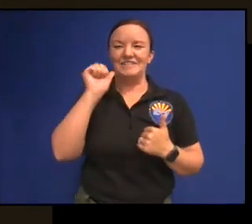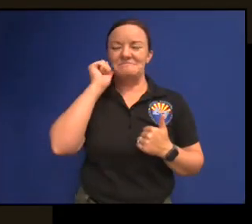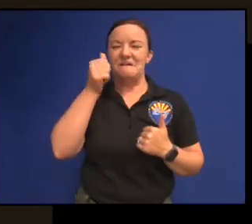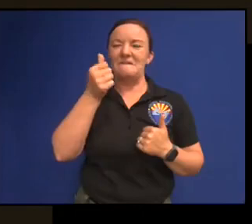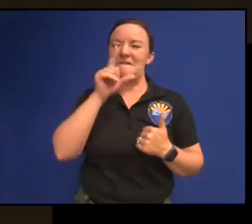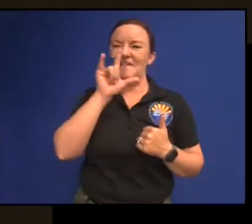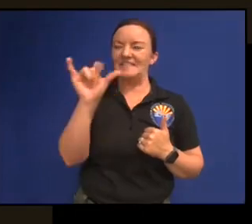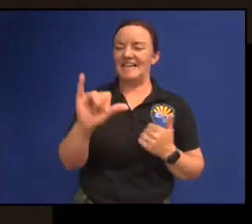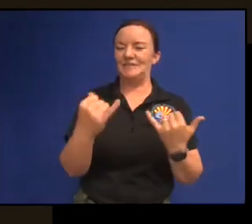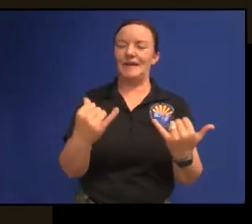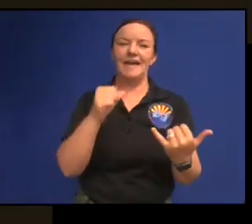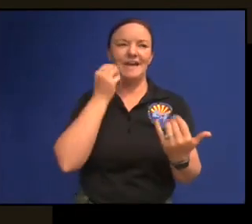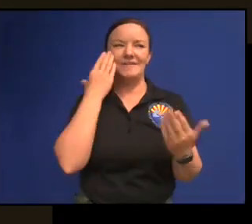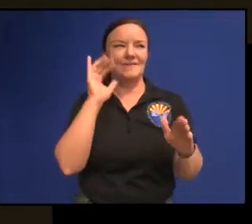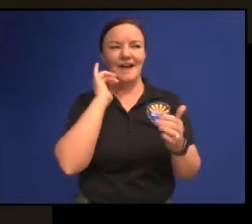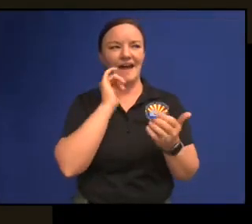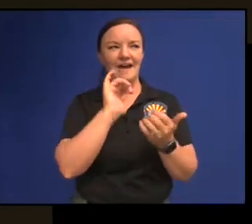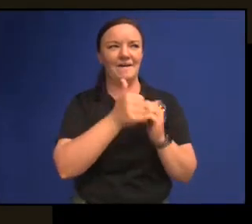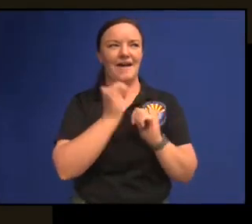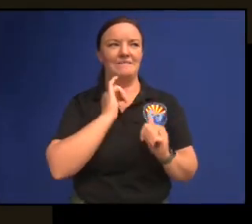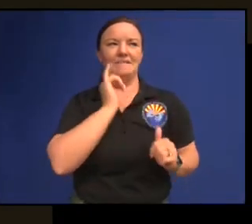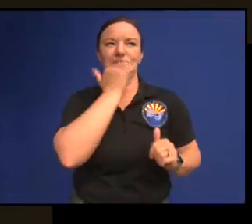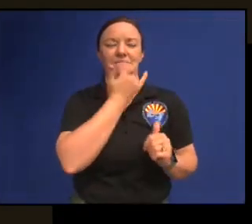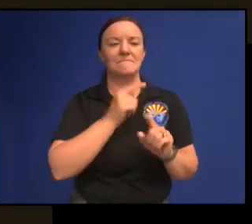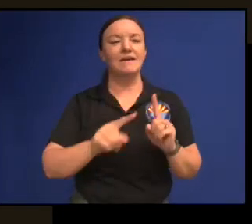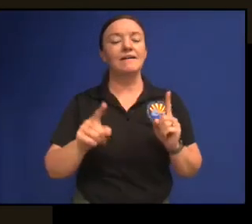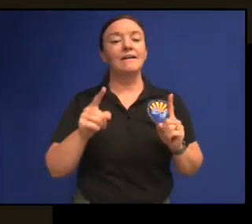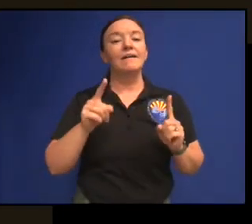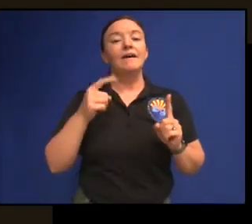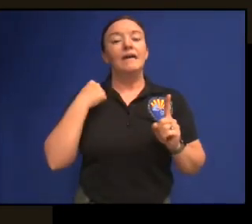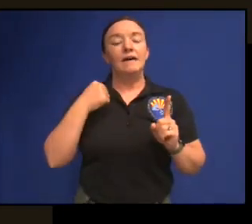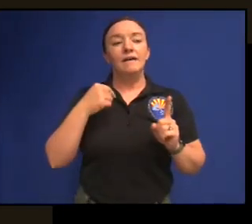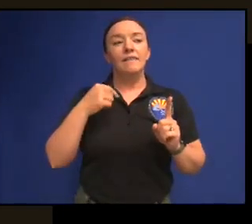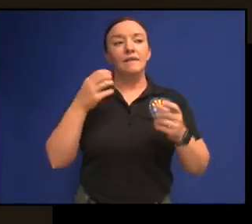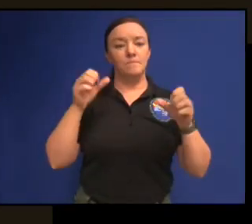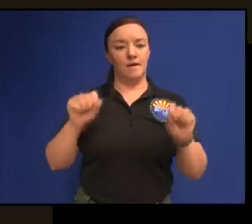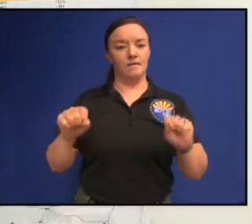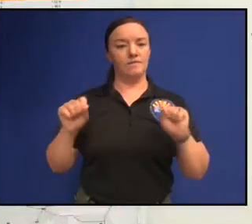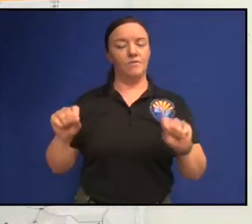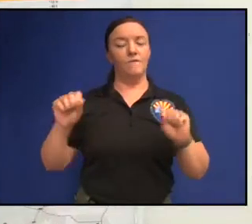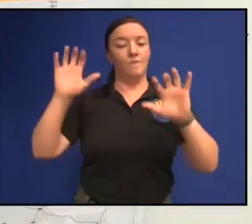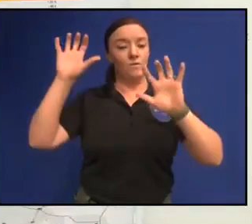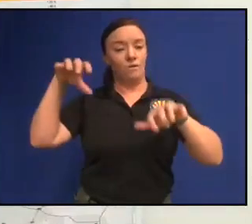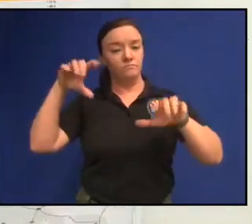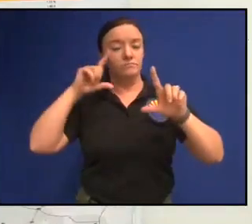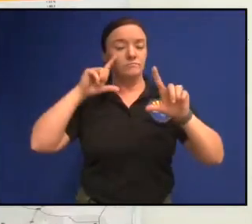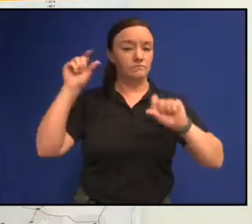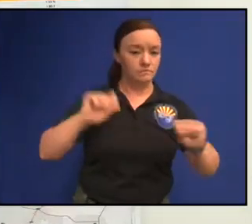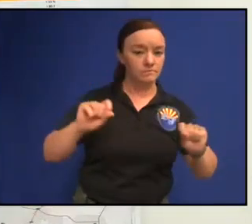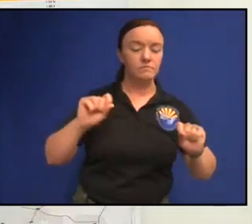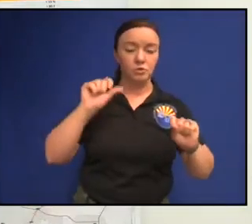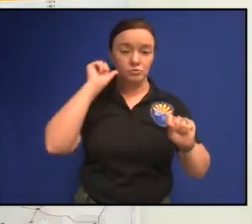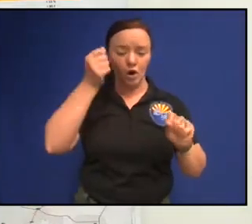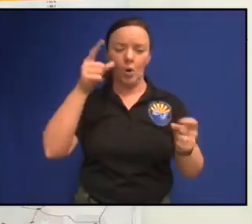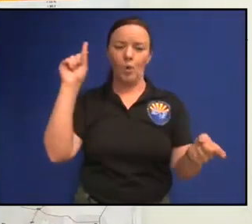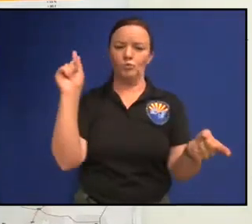LOWERING THE CHANCES OF SHOWERS AND THUNDERSTORMS TOMORROW, BUT NOT BY MUCH. WE ARE KEEPING THAT MOISTURE IN PLAY AND WE THINK WITH